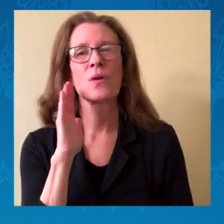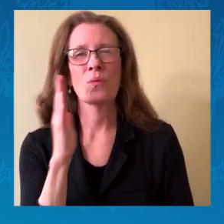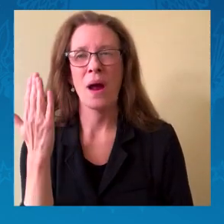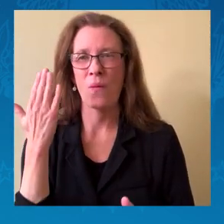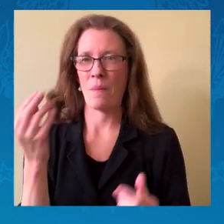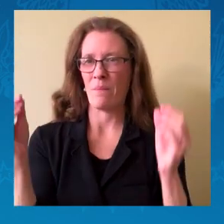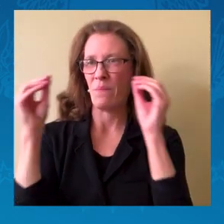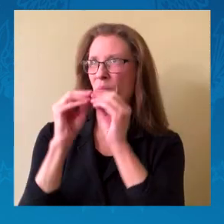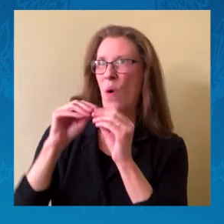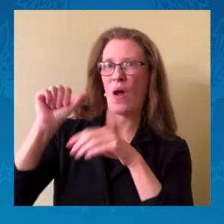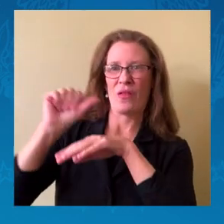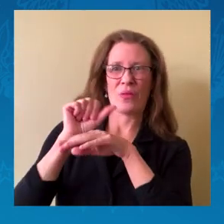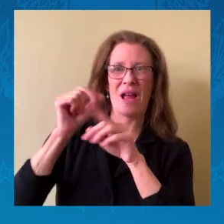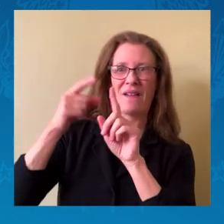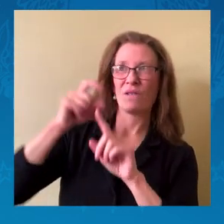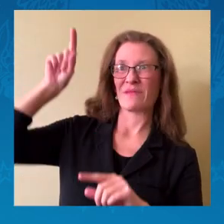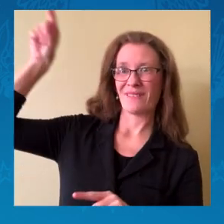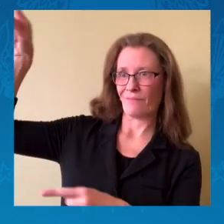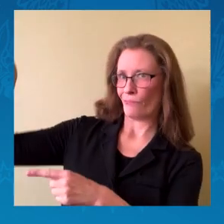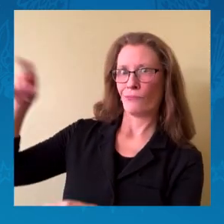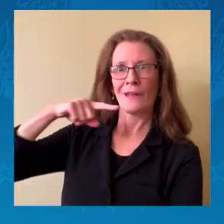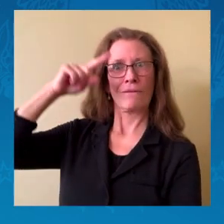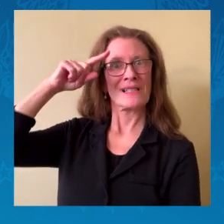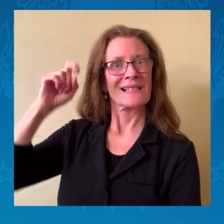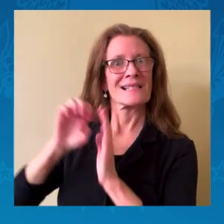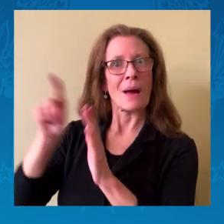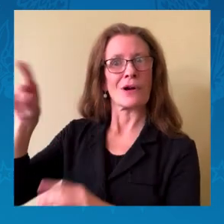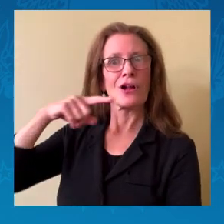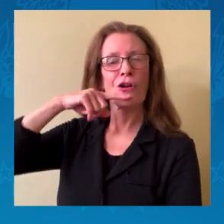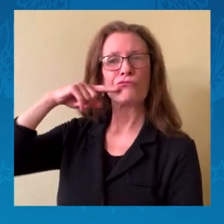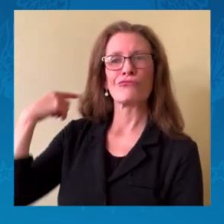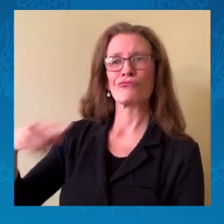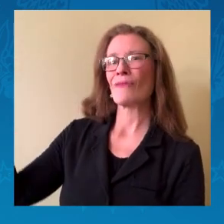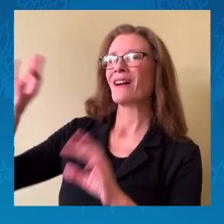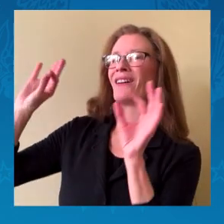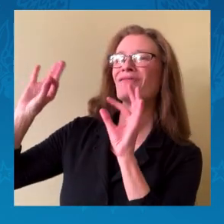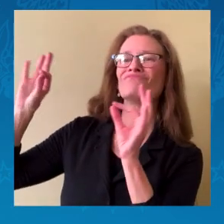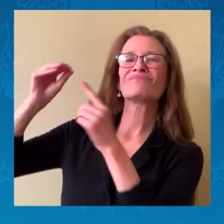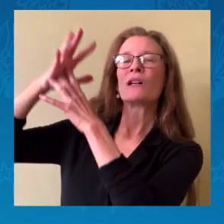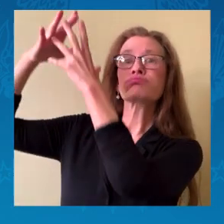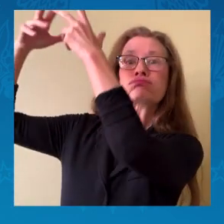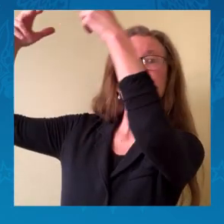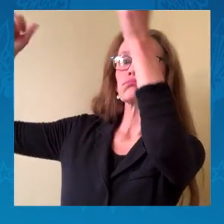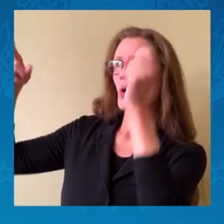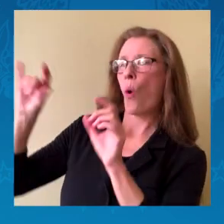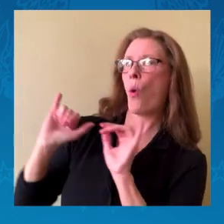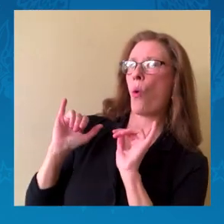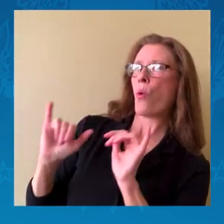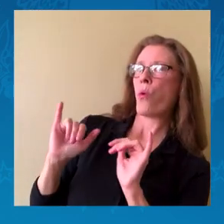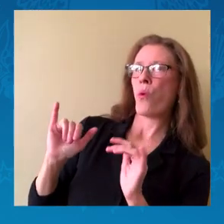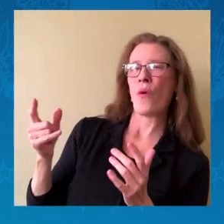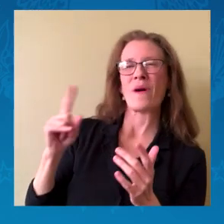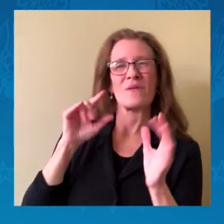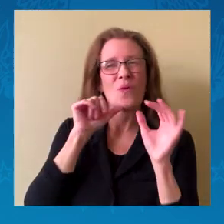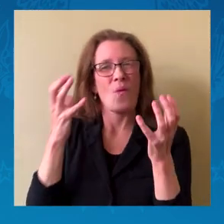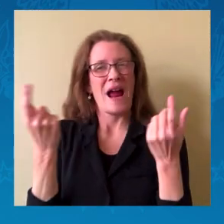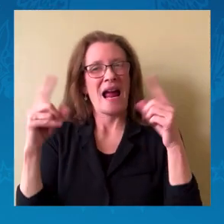irresponsible anti-satellite weapons test, the United Nations United States co-sponsored a United Nations General Assembly